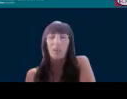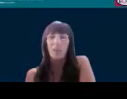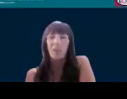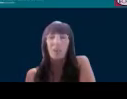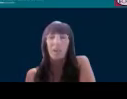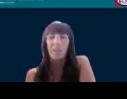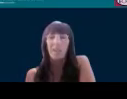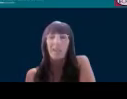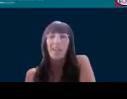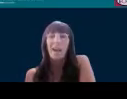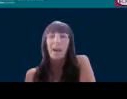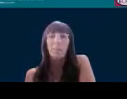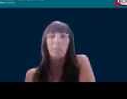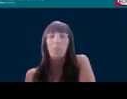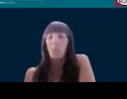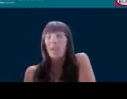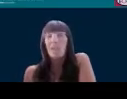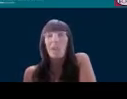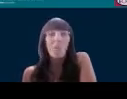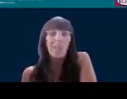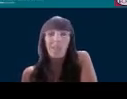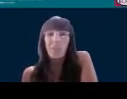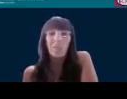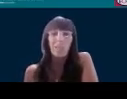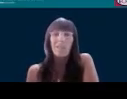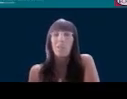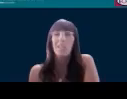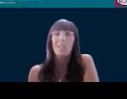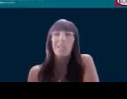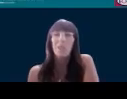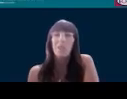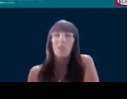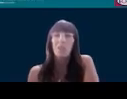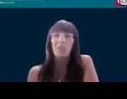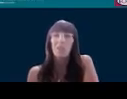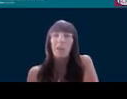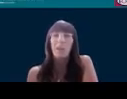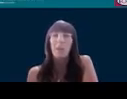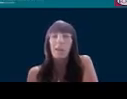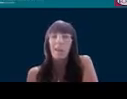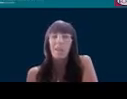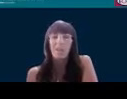we work with. One, knowing new resources, or 2am? I on the